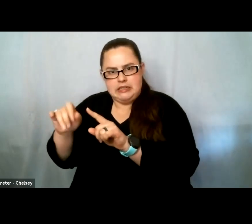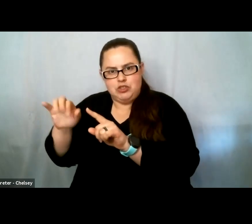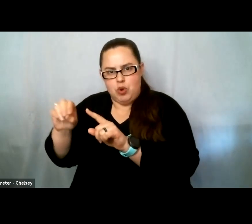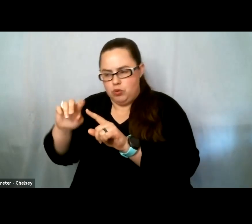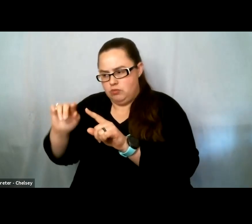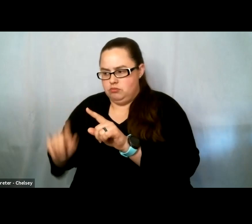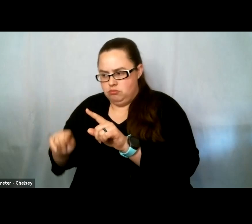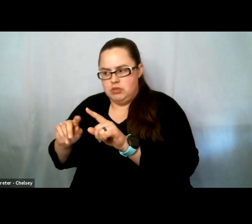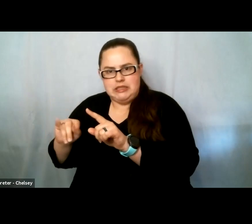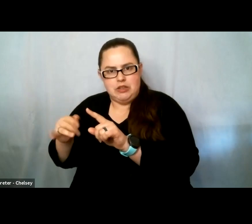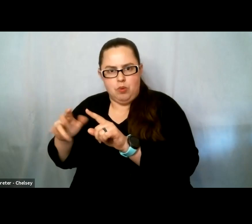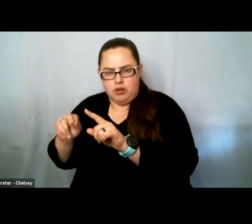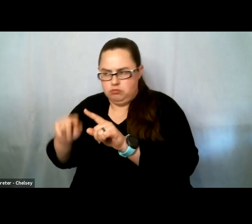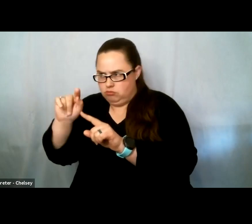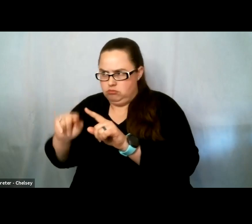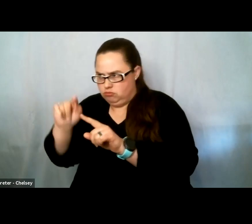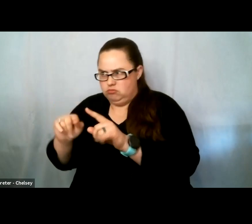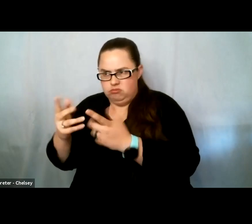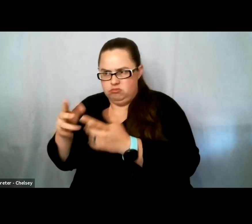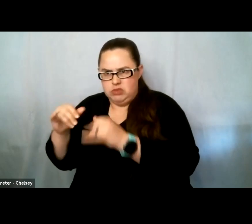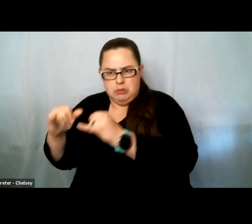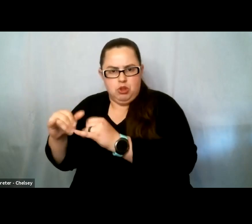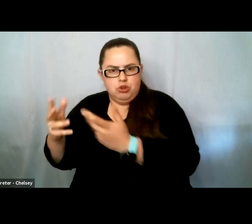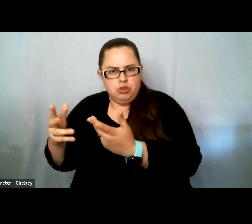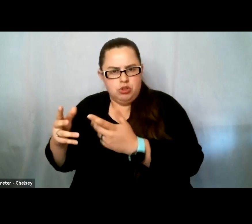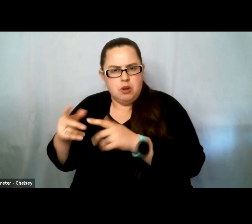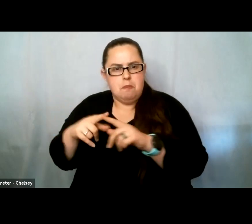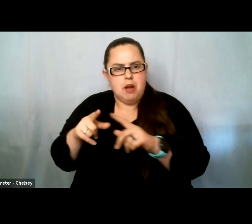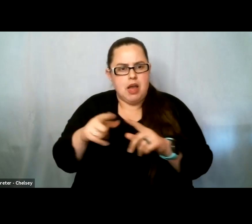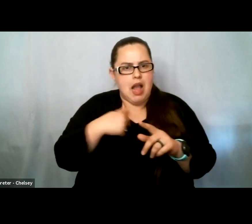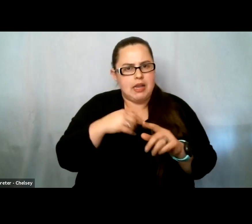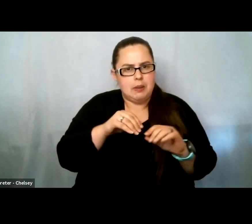the border. And yet other people can't move 100 yards across that border. That to me